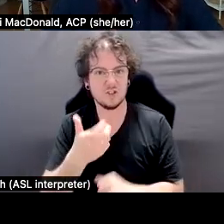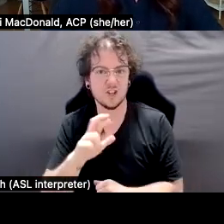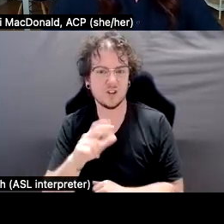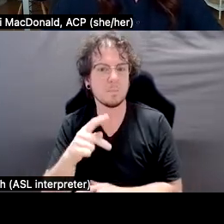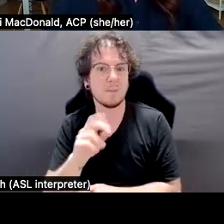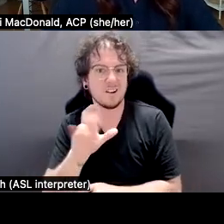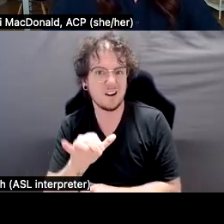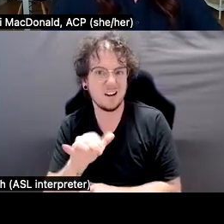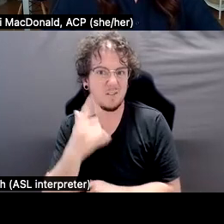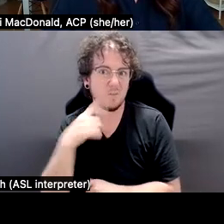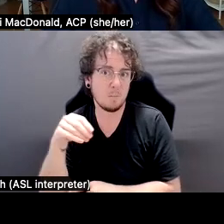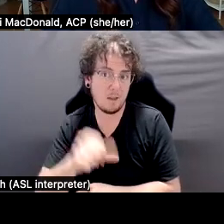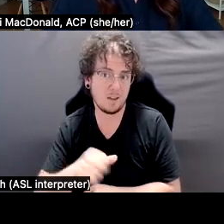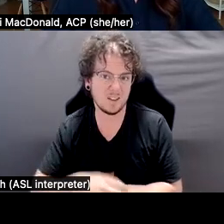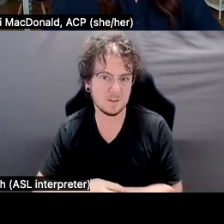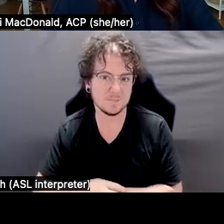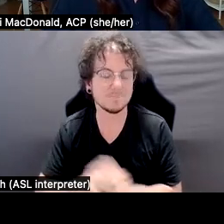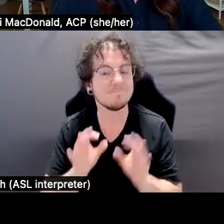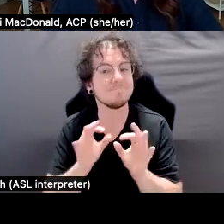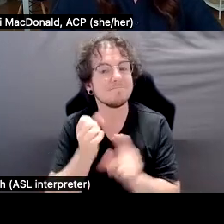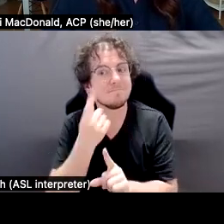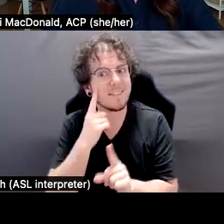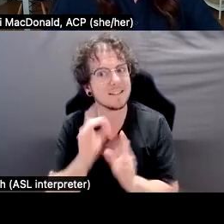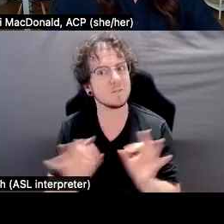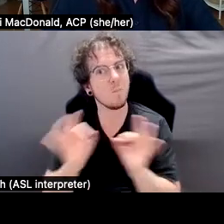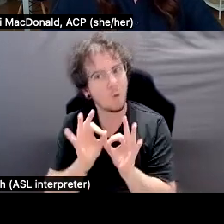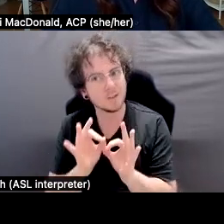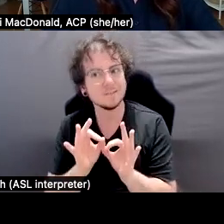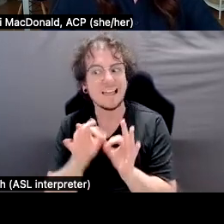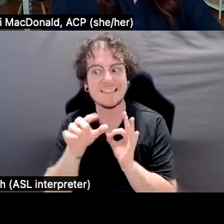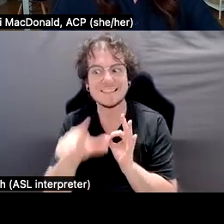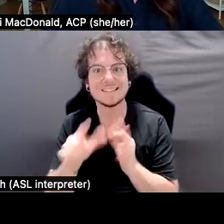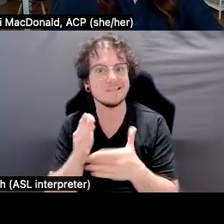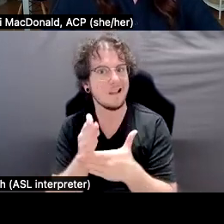But it's important to note that these are just averages and they don't specifically